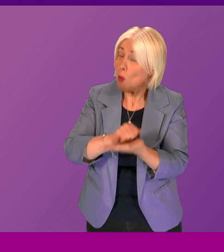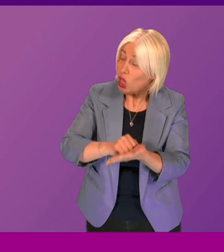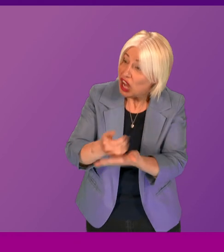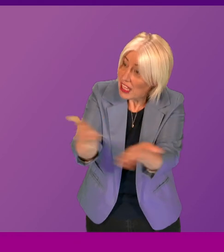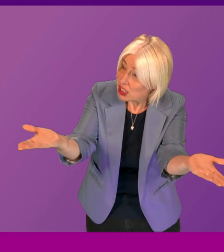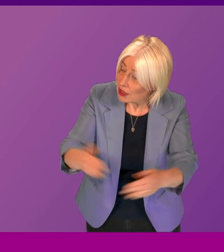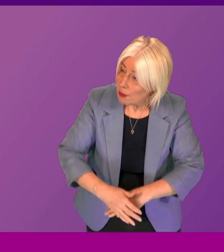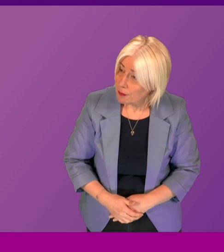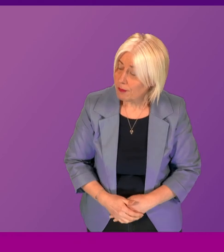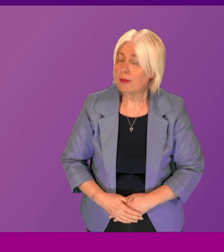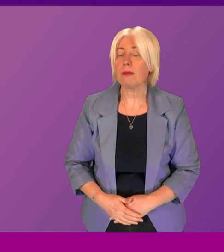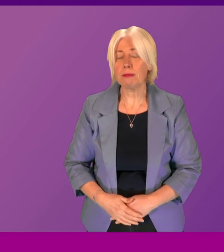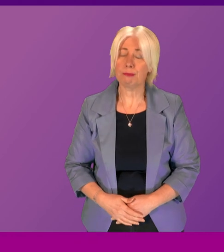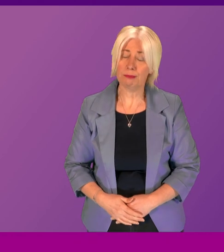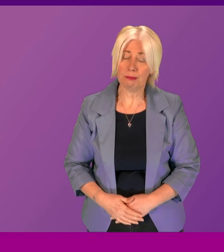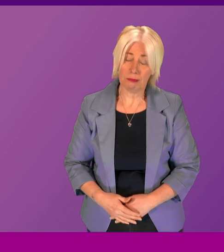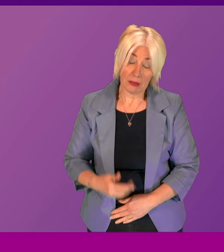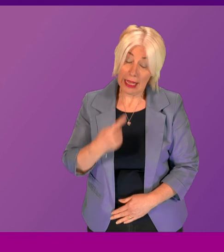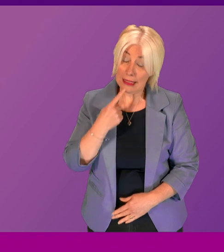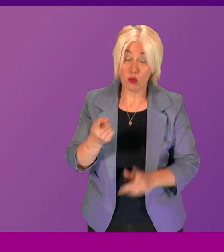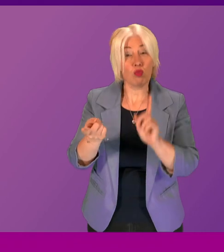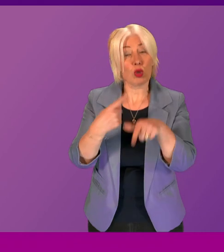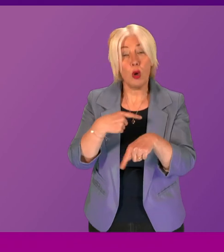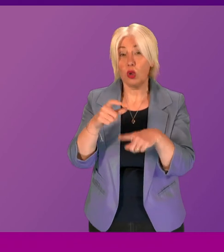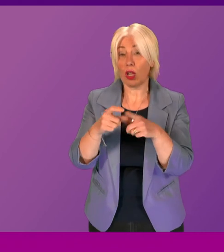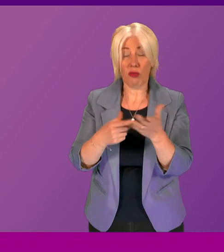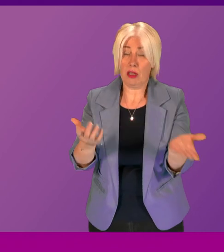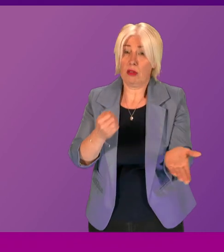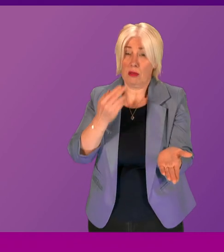I already said in response to Douglas Ross that of course the Government apologises and